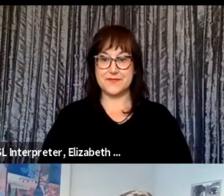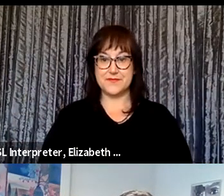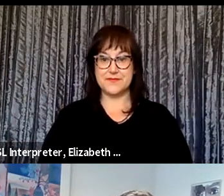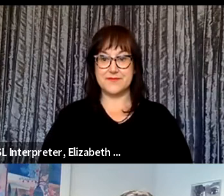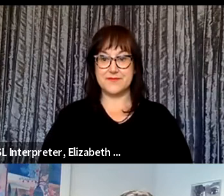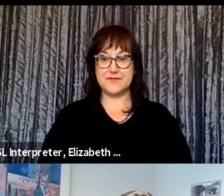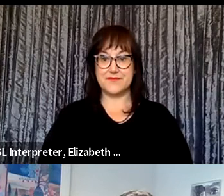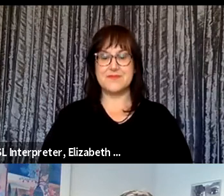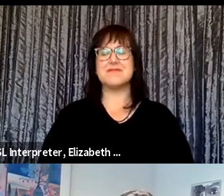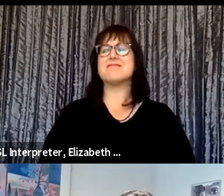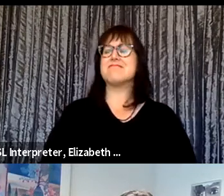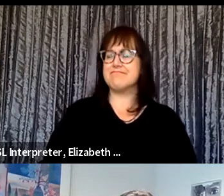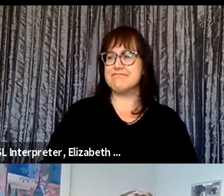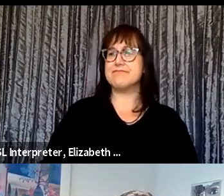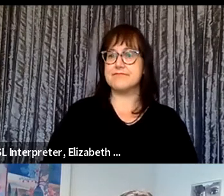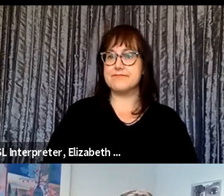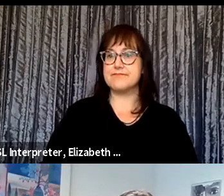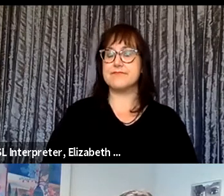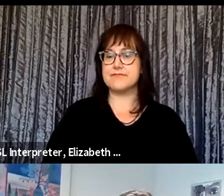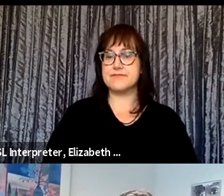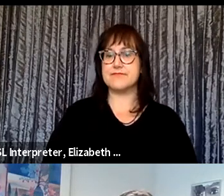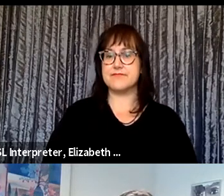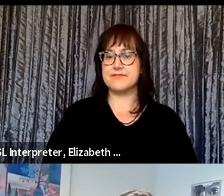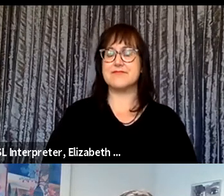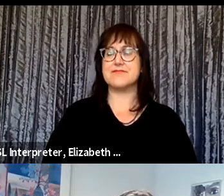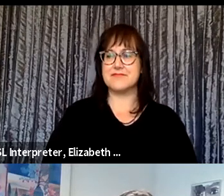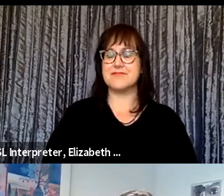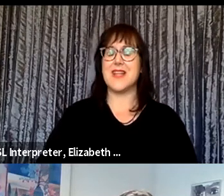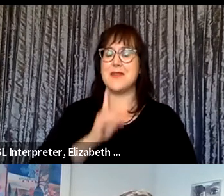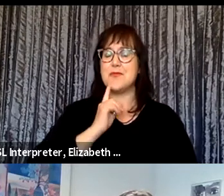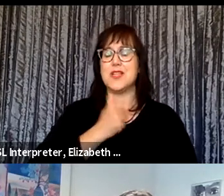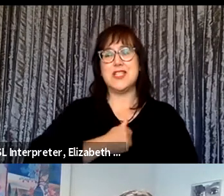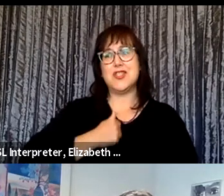Yeah, yeah, yeah, I'm really sorry for your loss